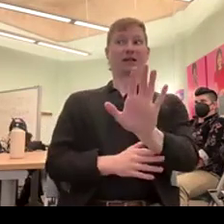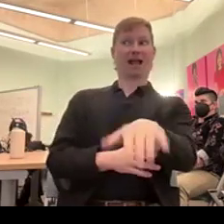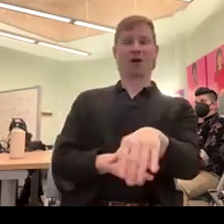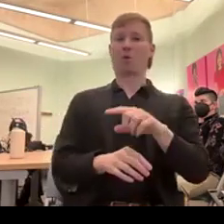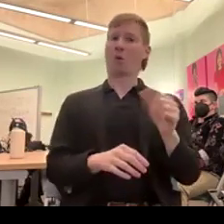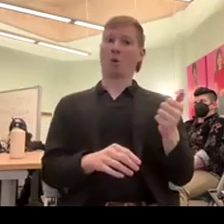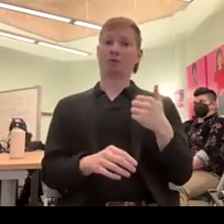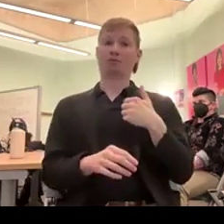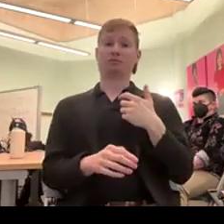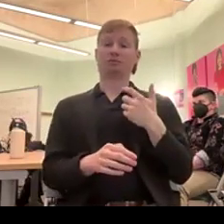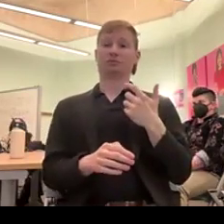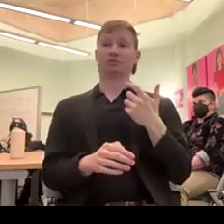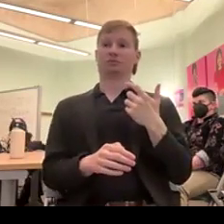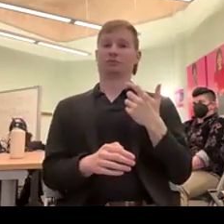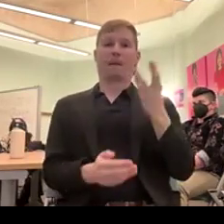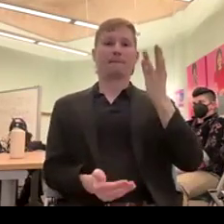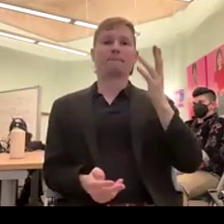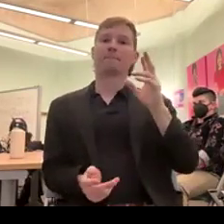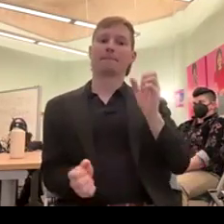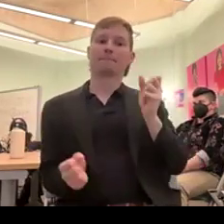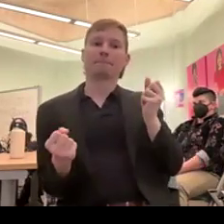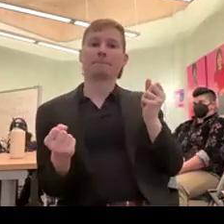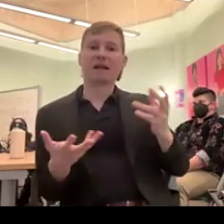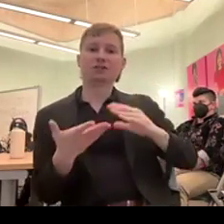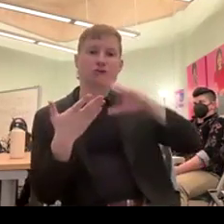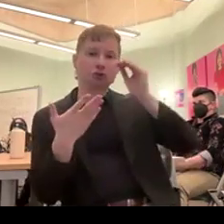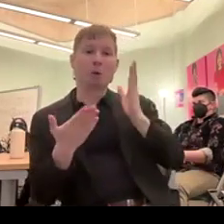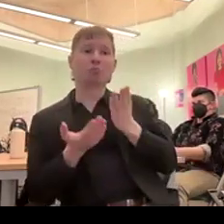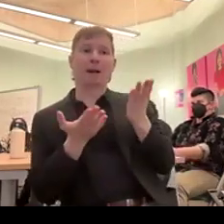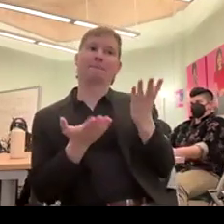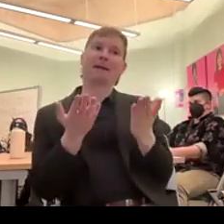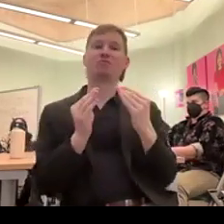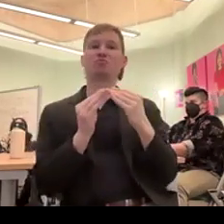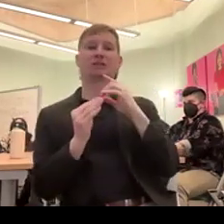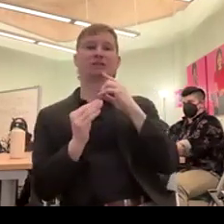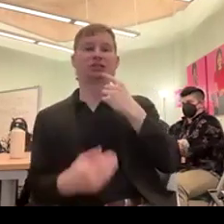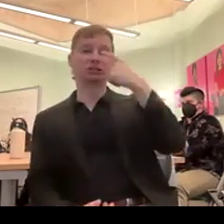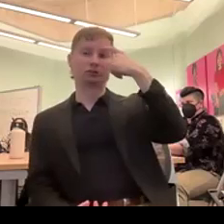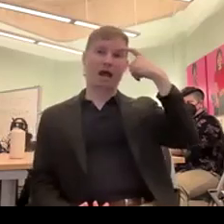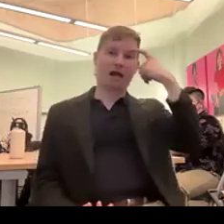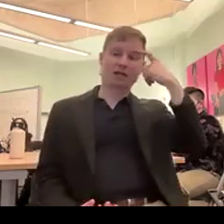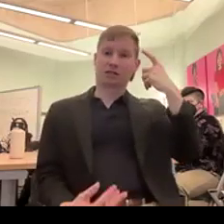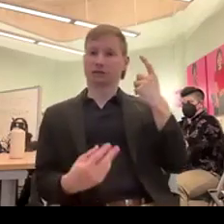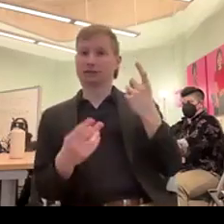to shift gears a little bit. Like "hey," or a lot of trauma is brought up to me, anyway.